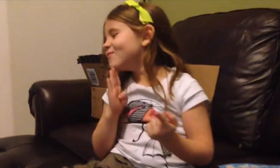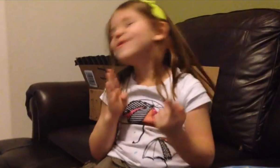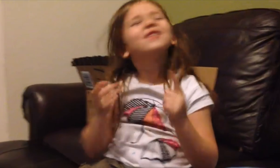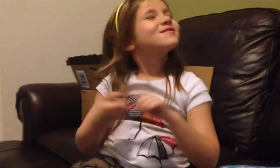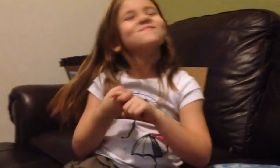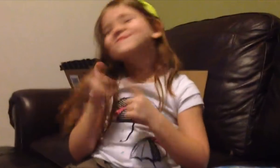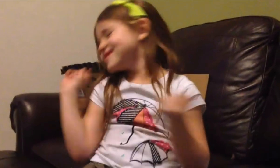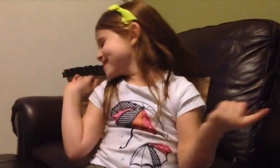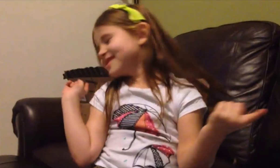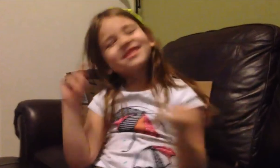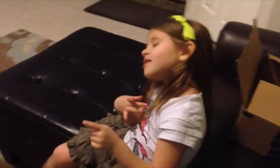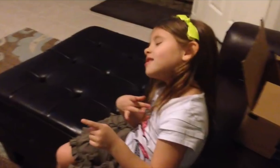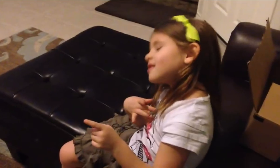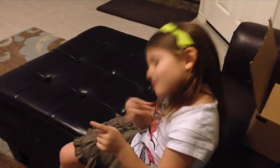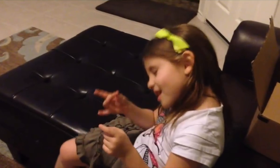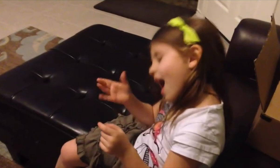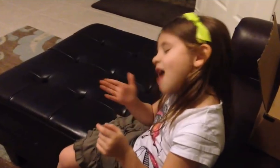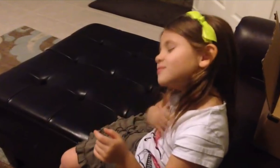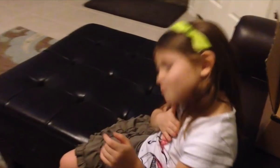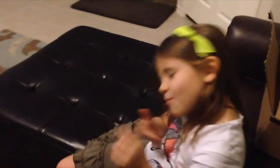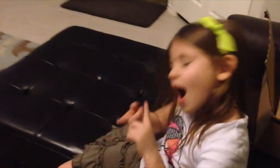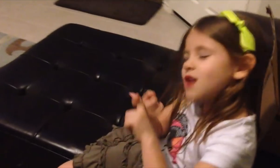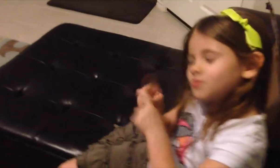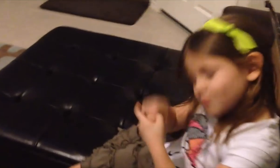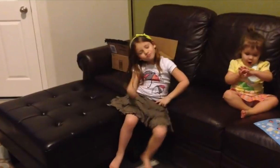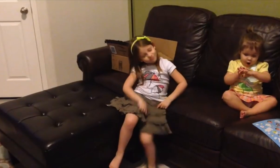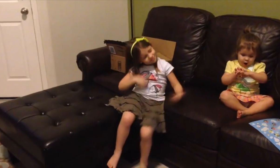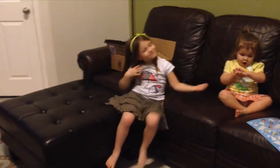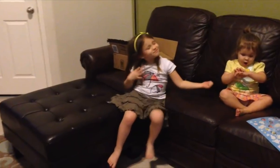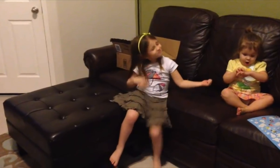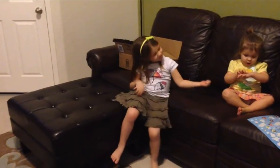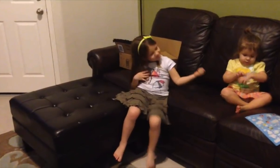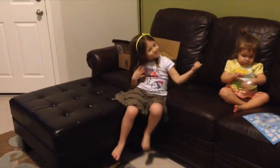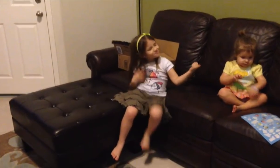(Signing a song)